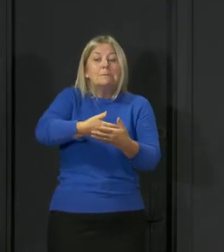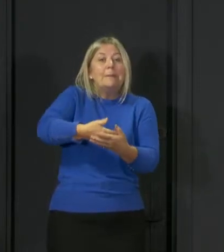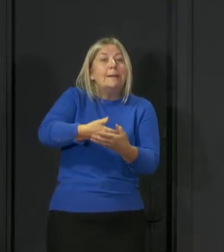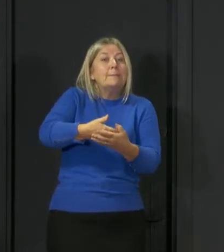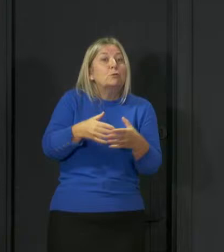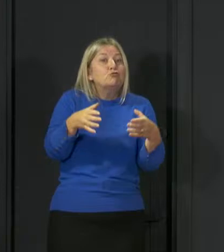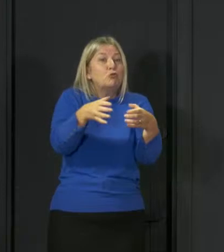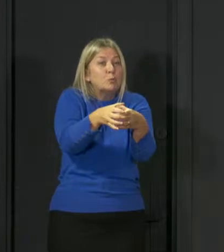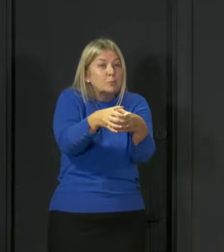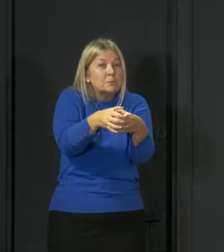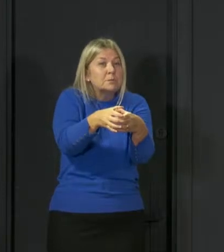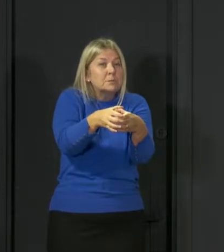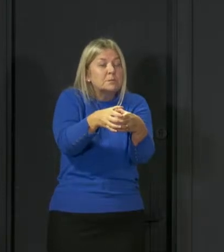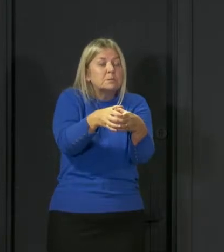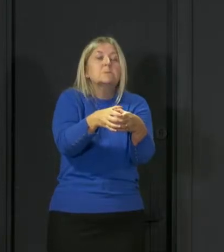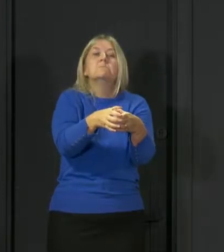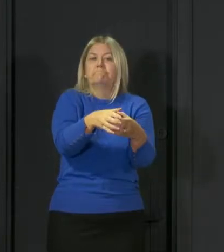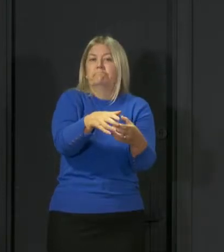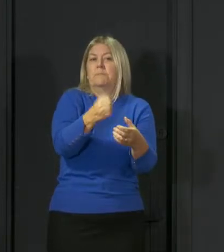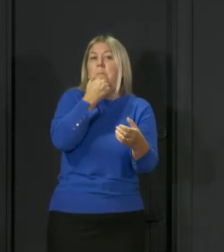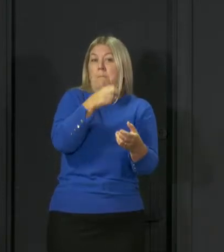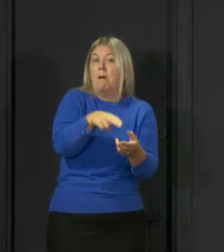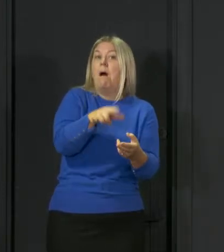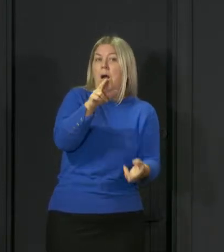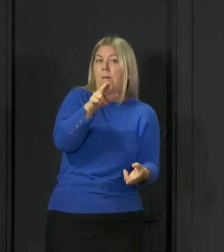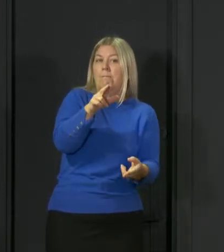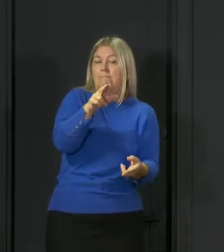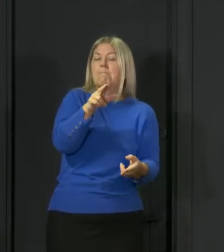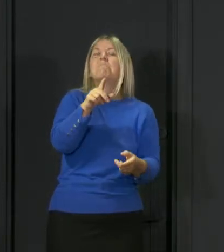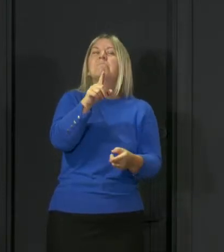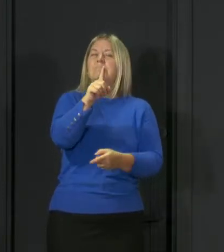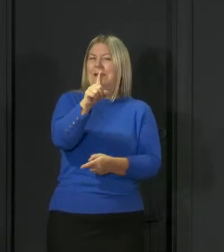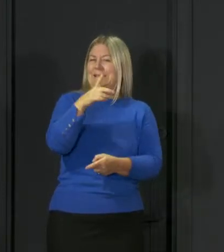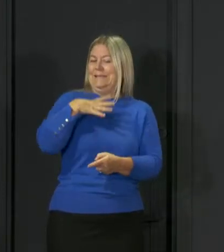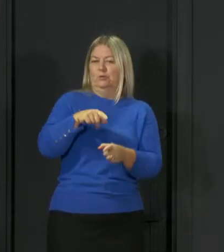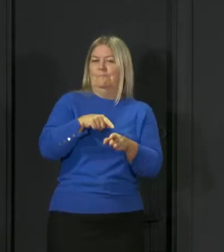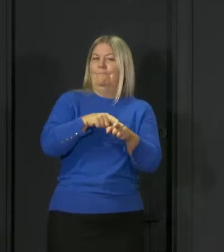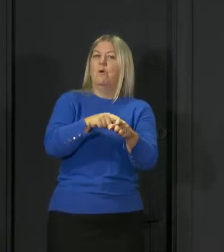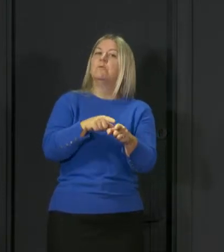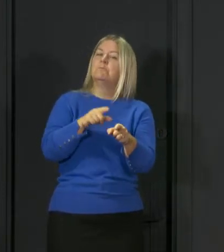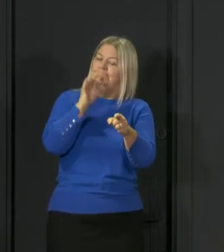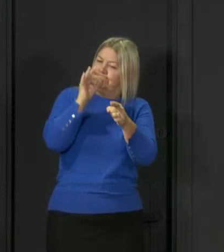other health and safety criteria are met. And in summary, if you are interested in this